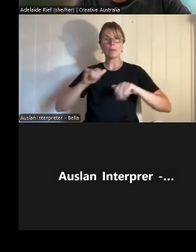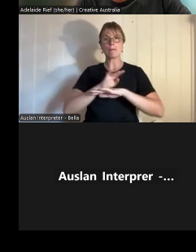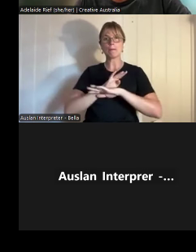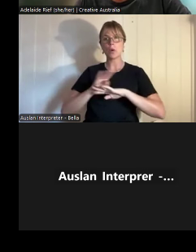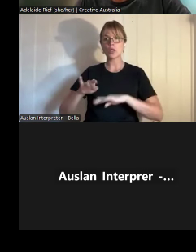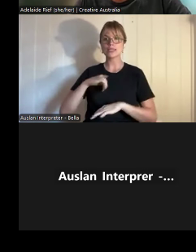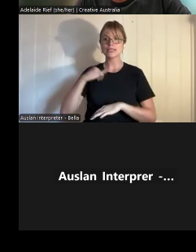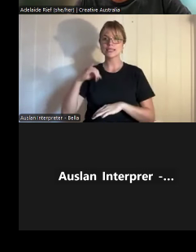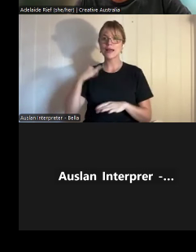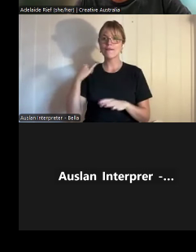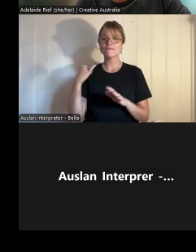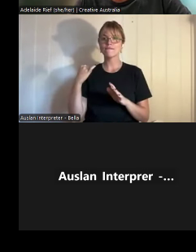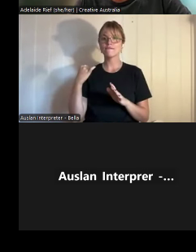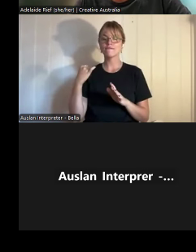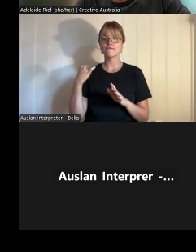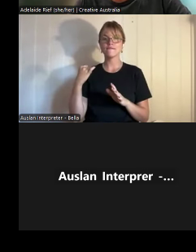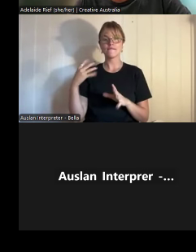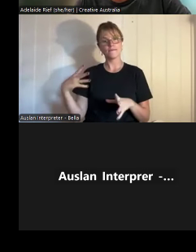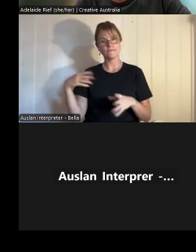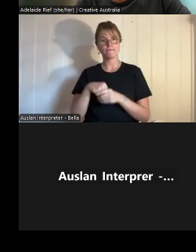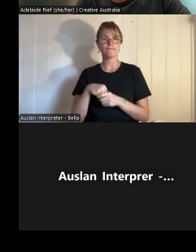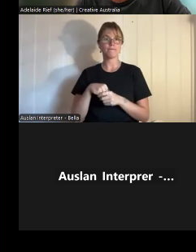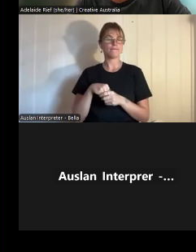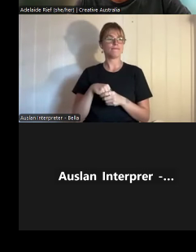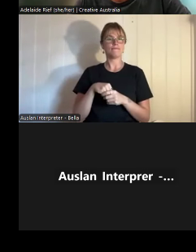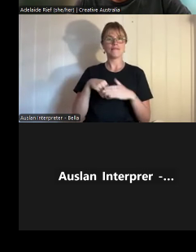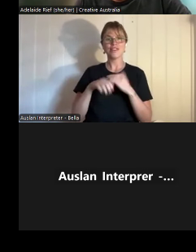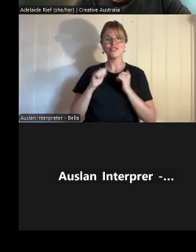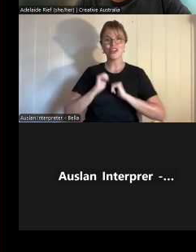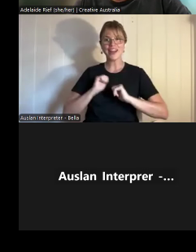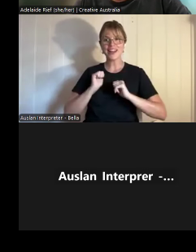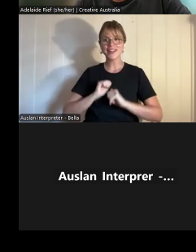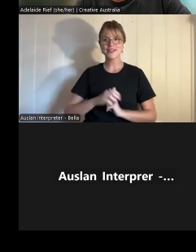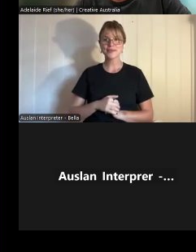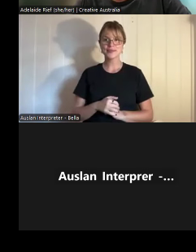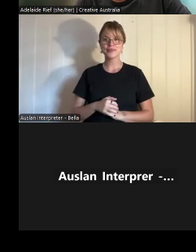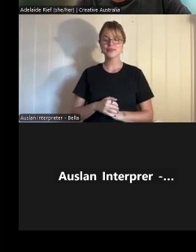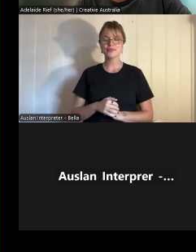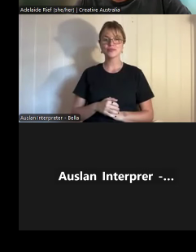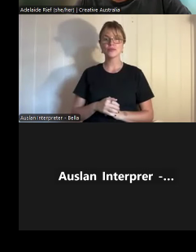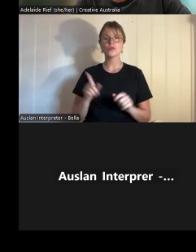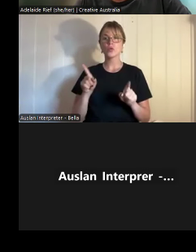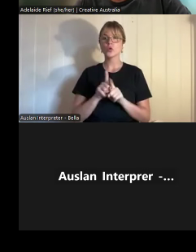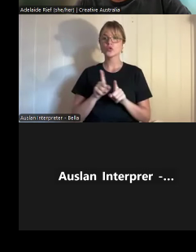that you will be including in the training. And you will need to provide us with a list of